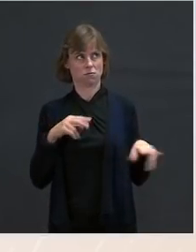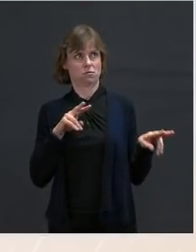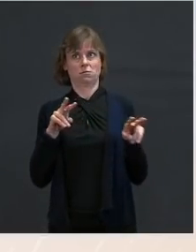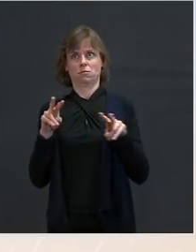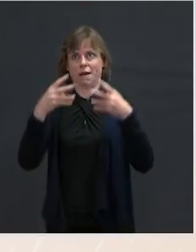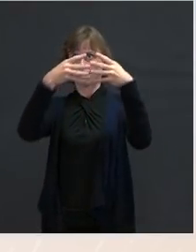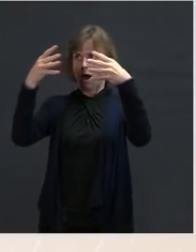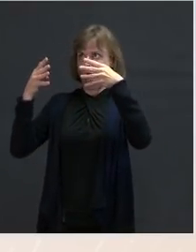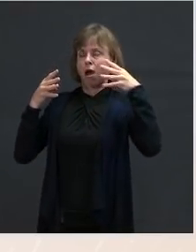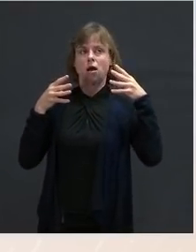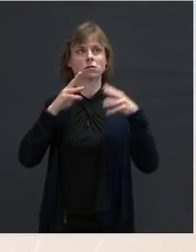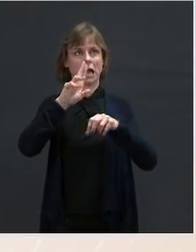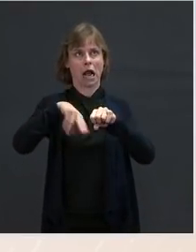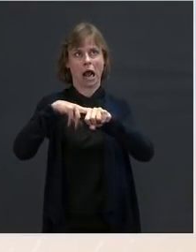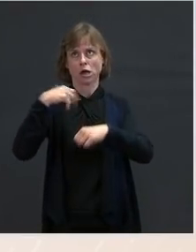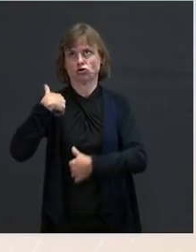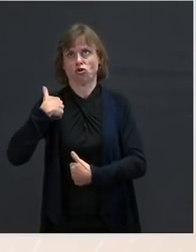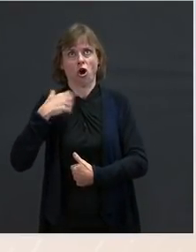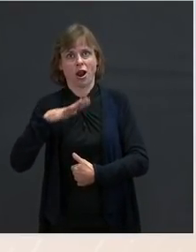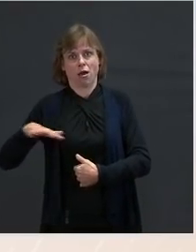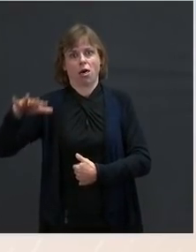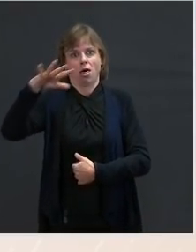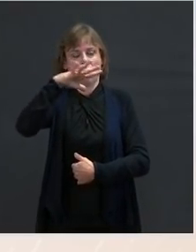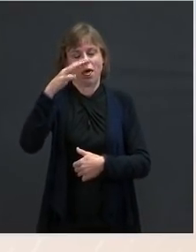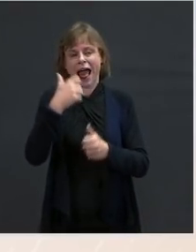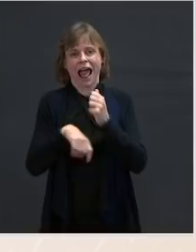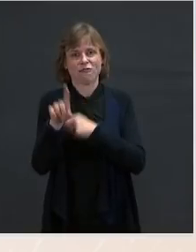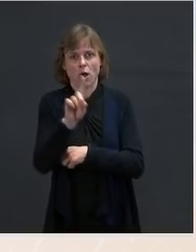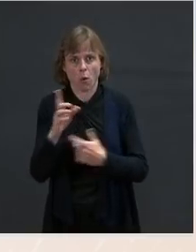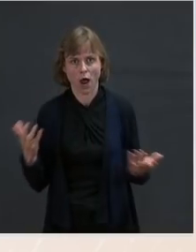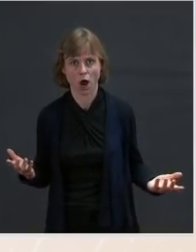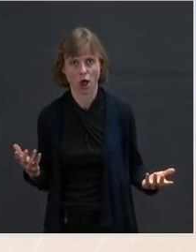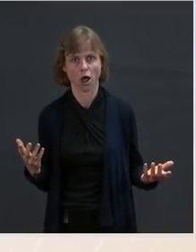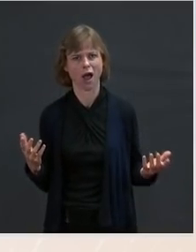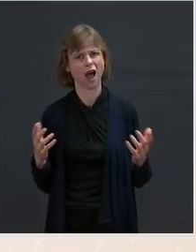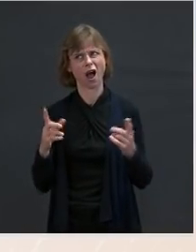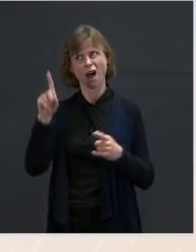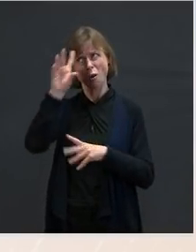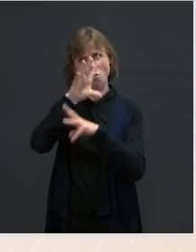What's the President's view, what's the administration's view about how long it's going to keep going on like this?